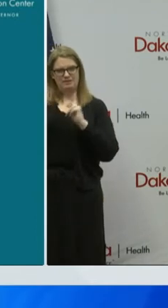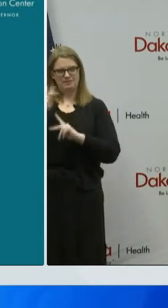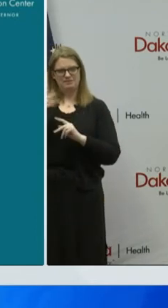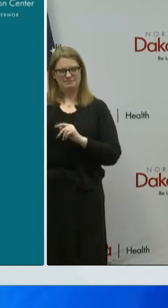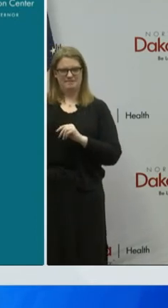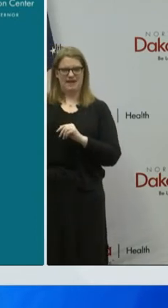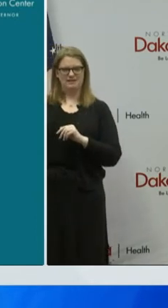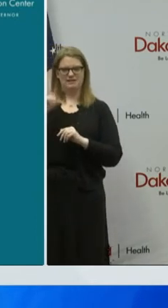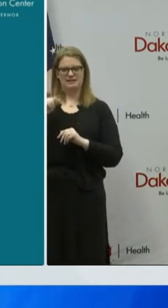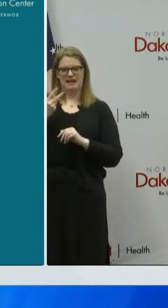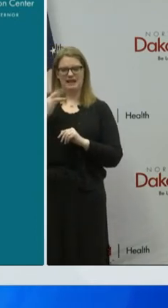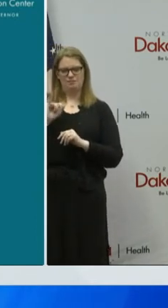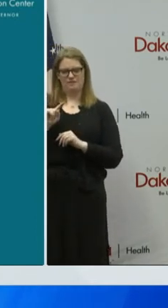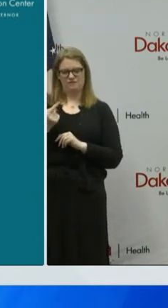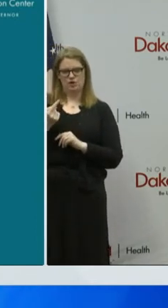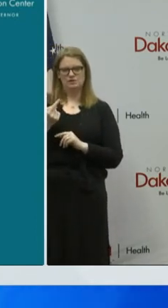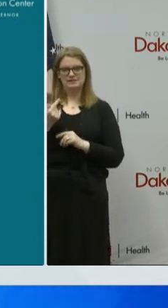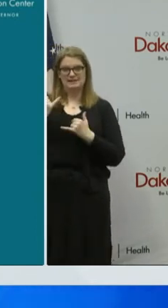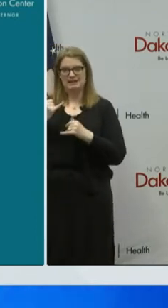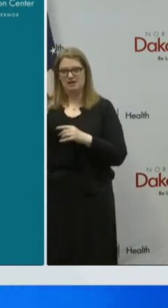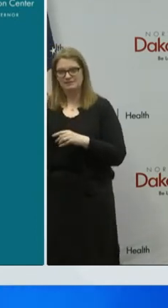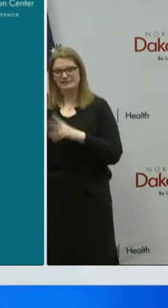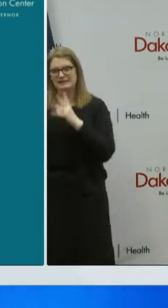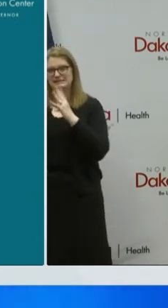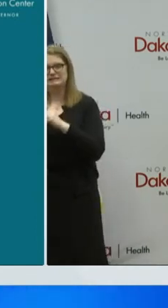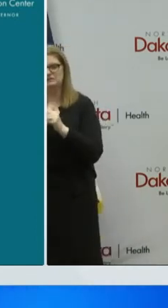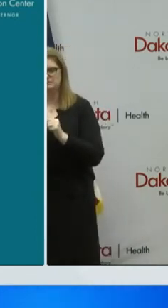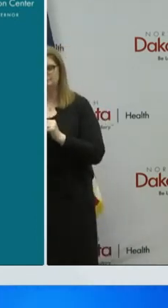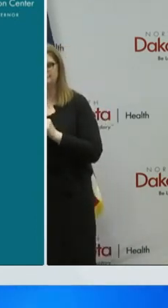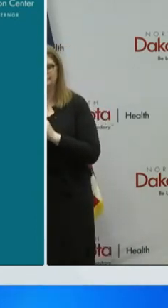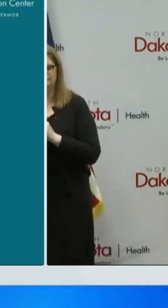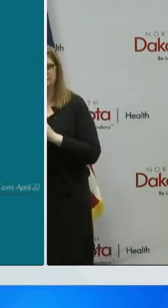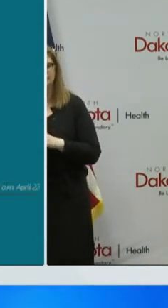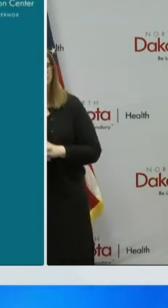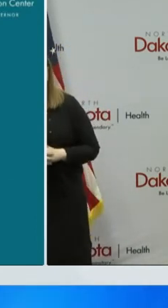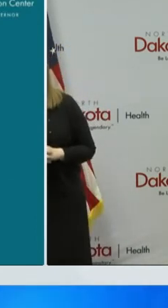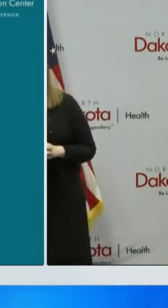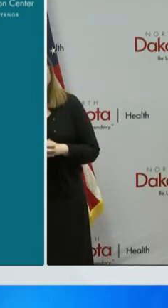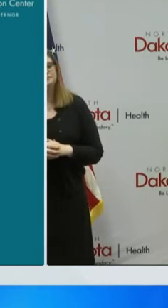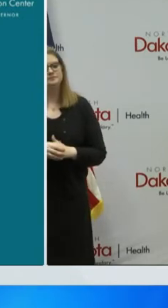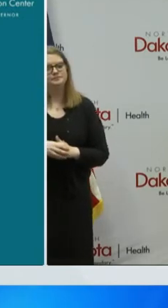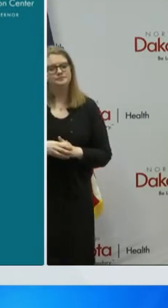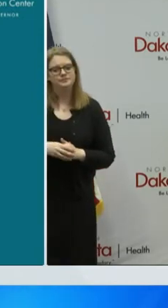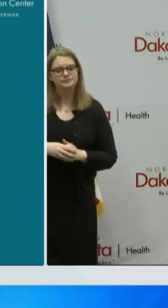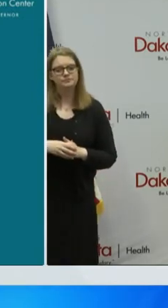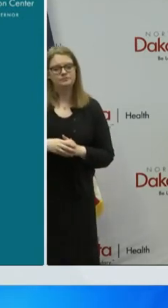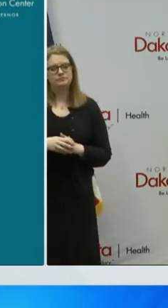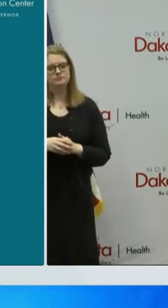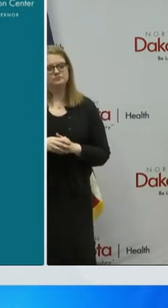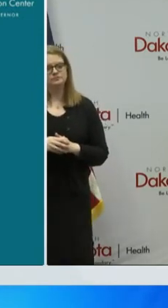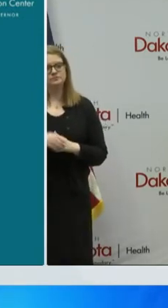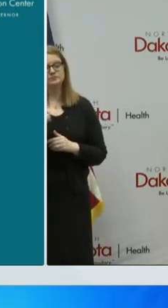AND OUR SECOND LARGEST EVER SINCE THE FIVE INDIVIDUALS REPORTED ON APRIL 1.